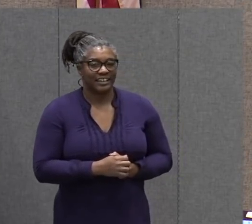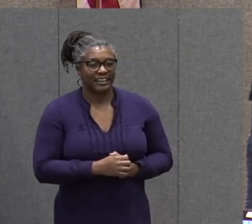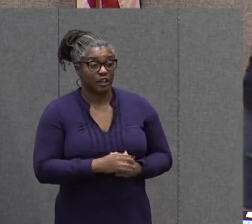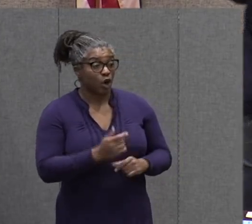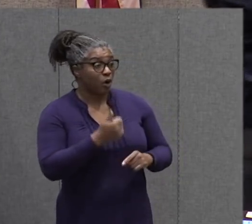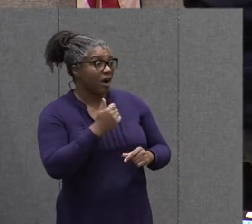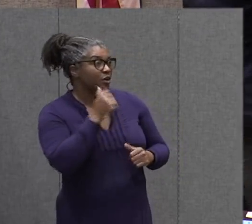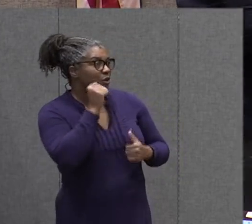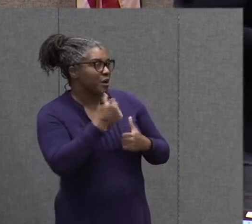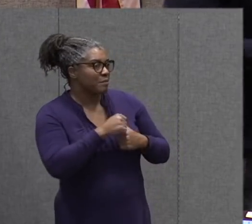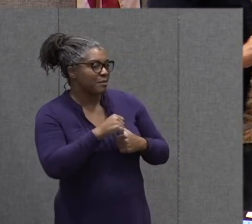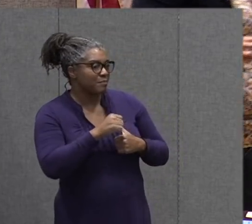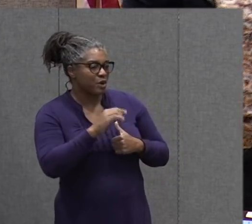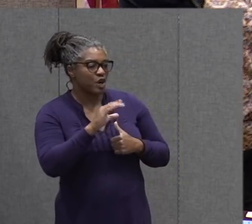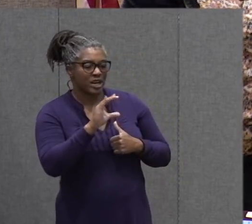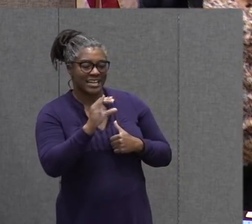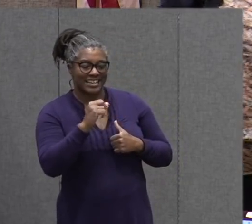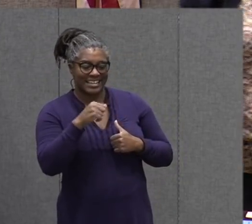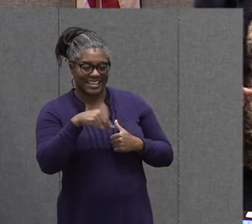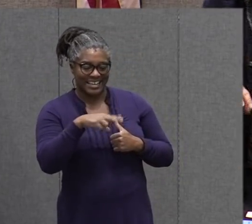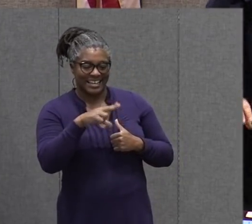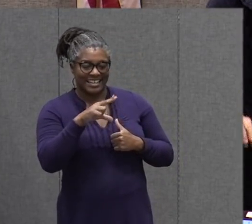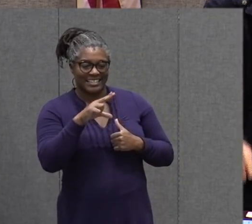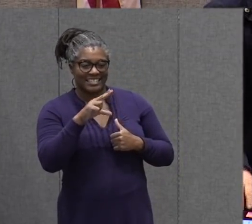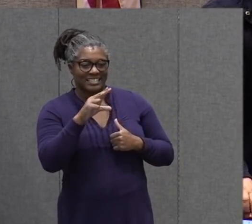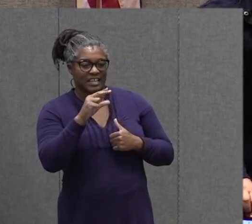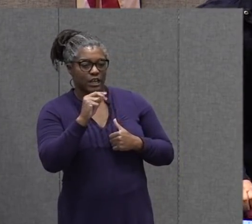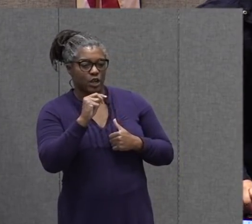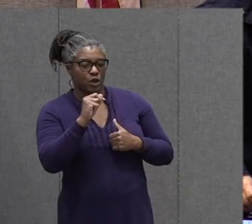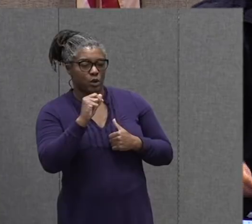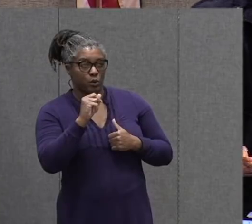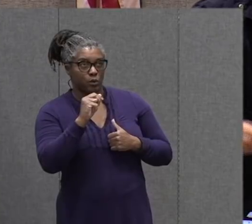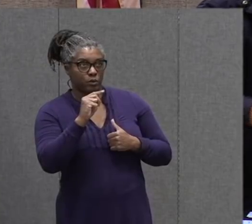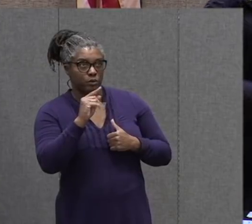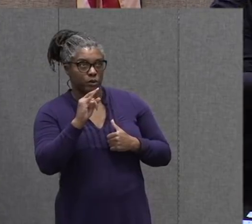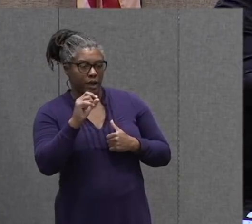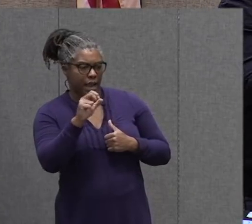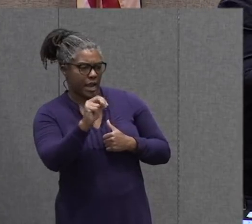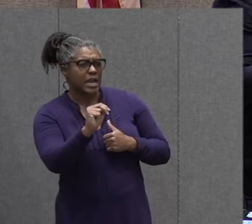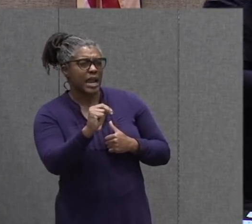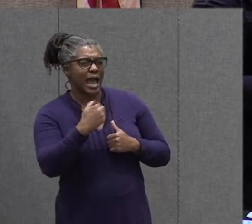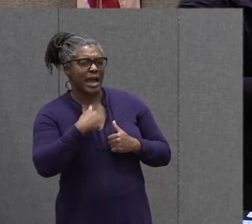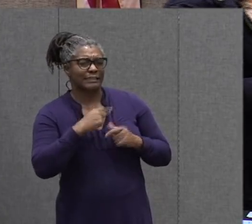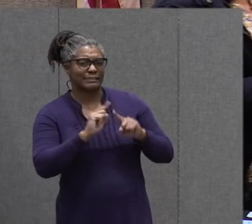[Miss Garcia] It's actually a fun word to say hyperbole. [Miss Martindale] It is. [Miss Garcia] So an hyperbole is an exaggeration